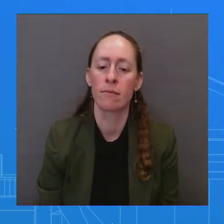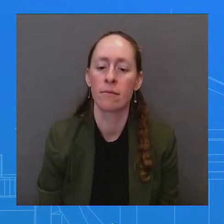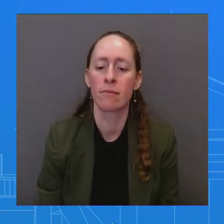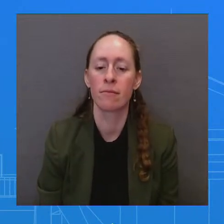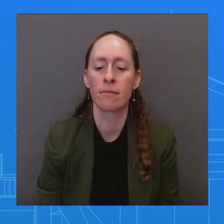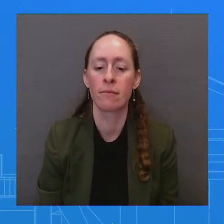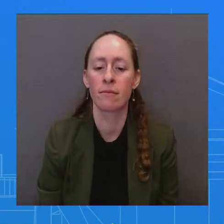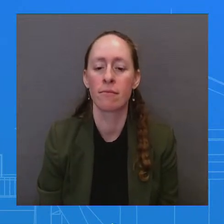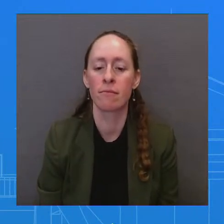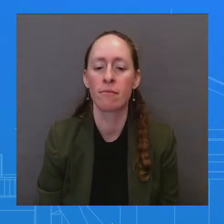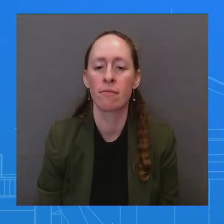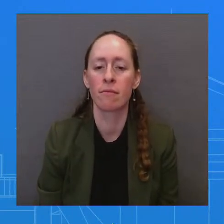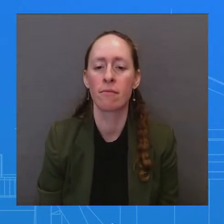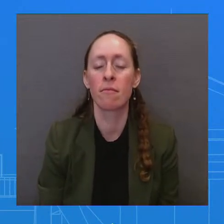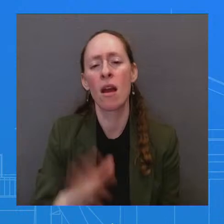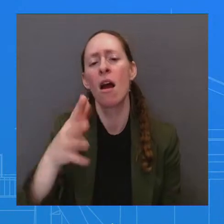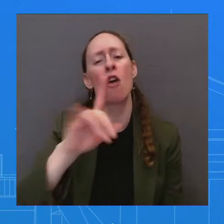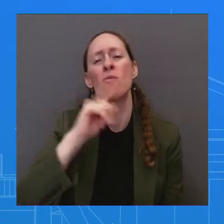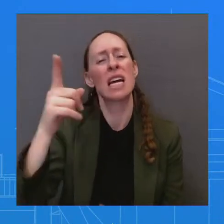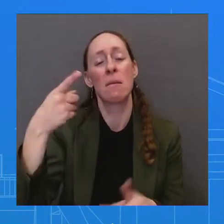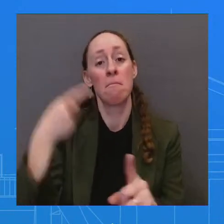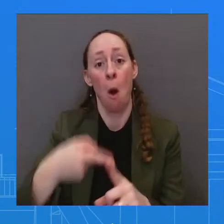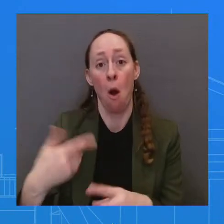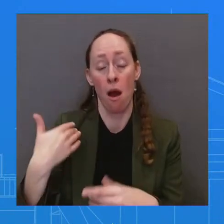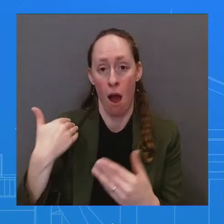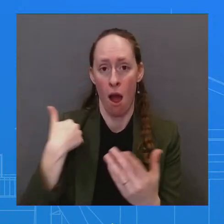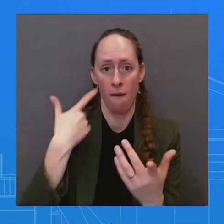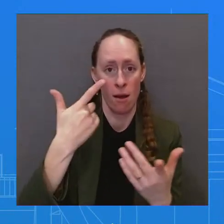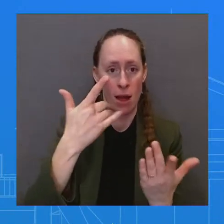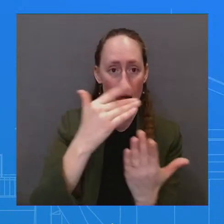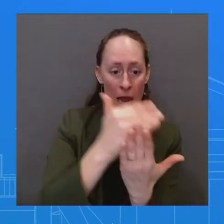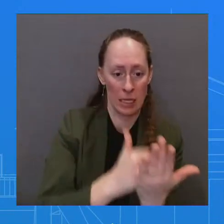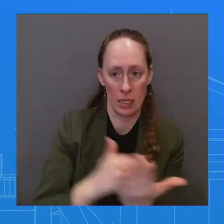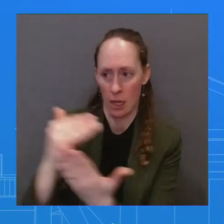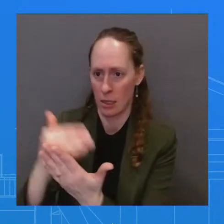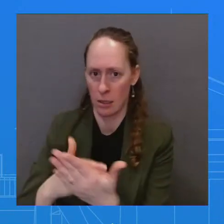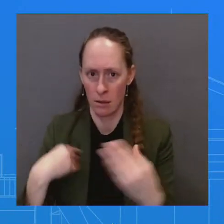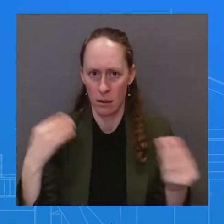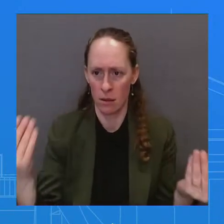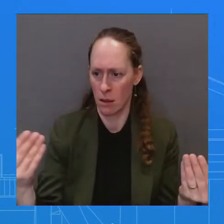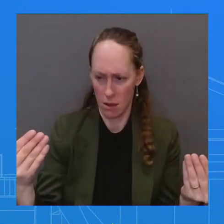It's a similar issue to what we face today. The reason why there's been a little bit of a delay --